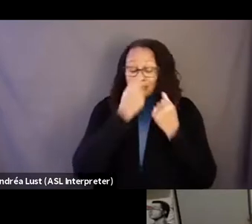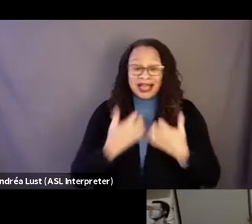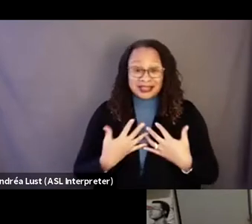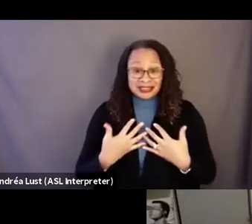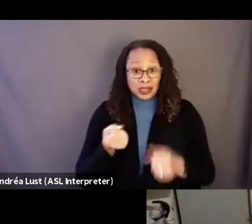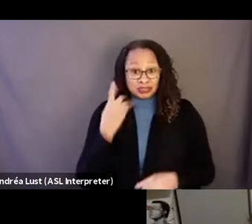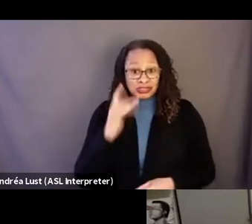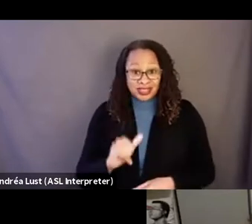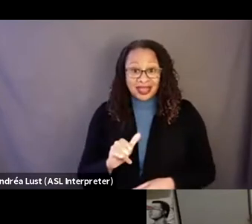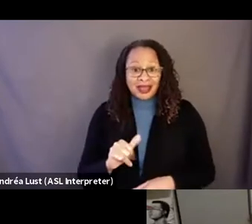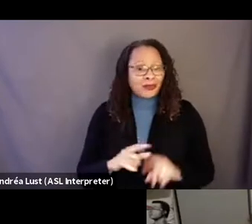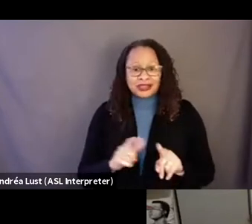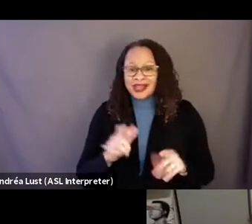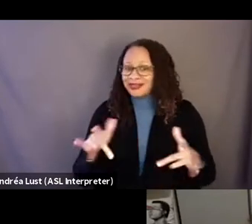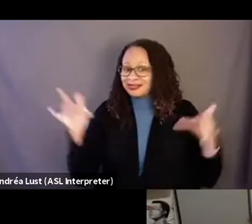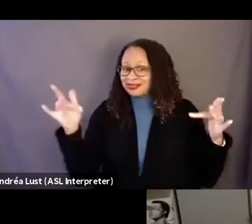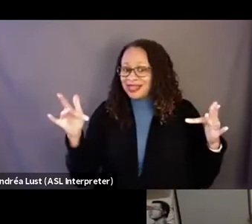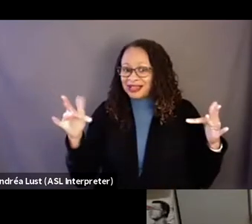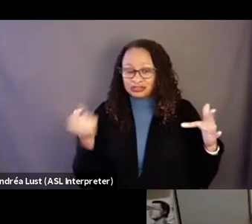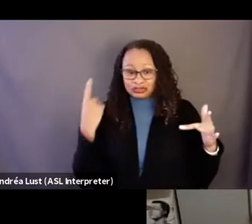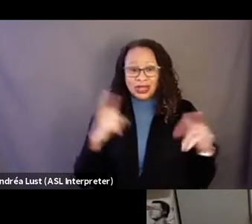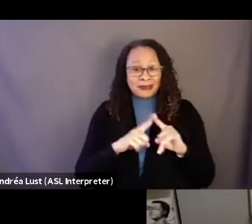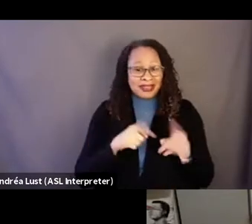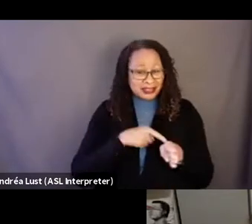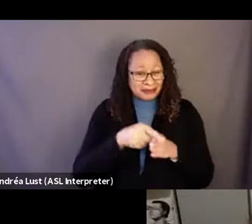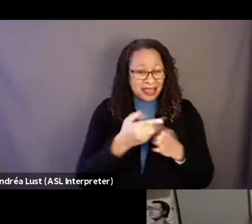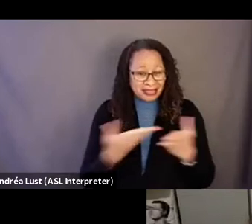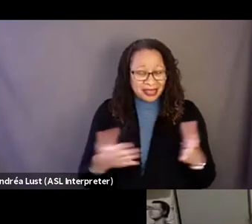But, that's the main thing. It's just looking at the film, and just watching the different,